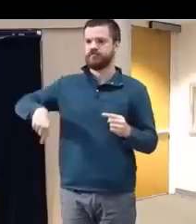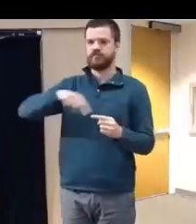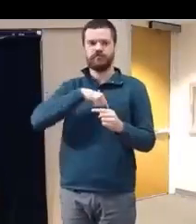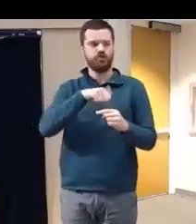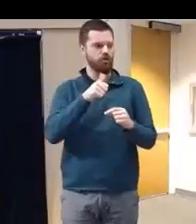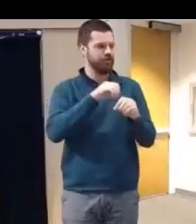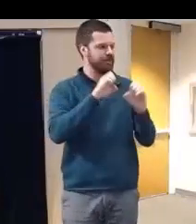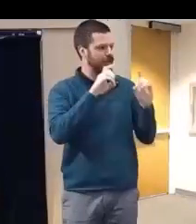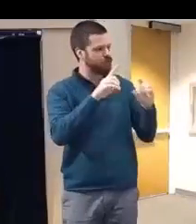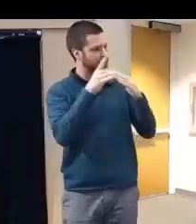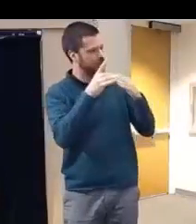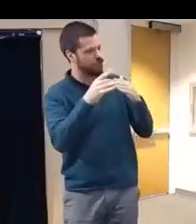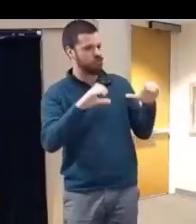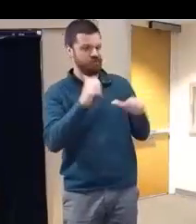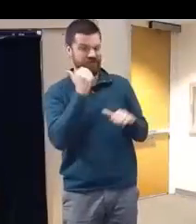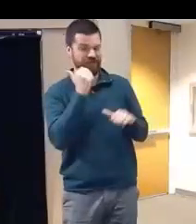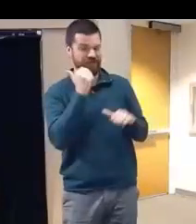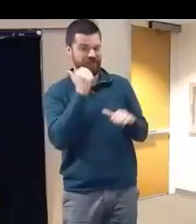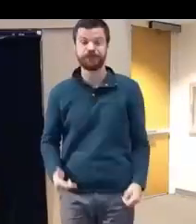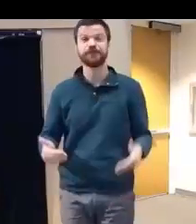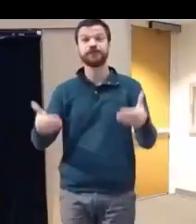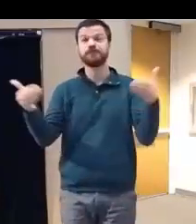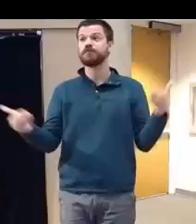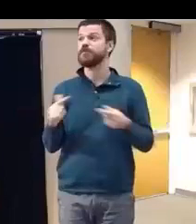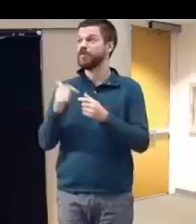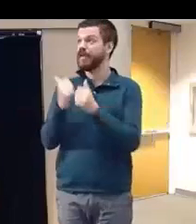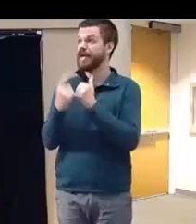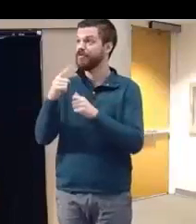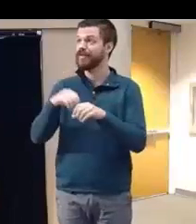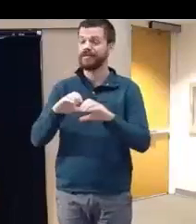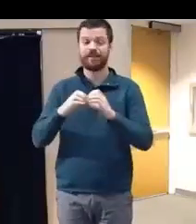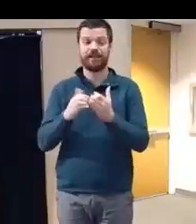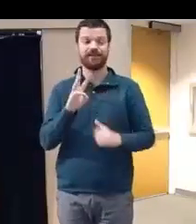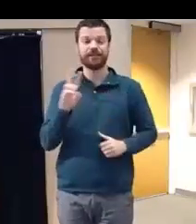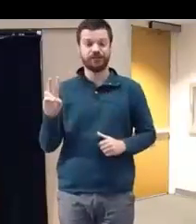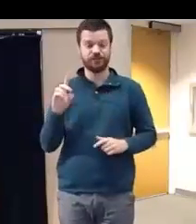educational leadership do every day so welcome to all of you here in class of 62 and those on Zoom